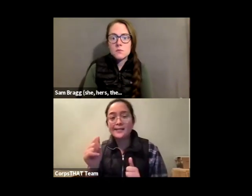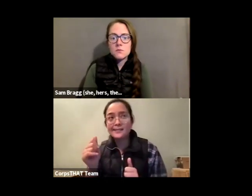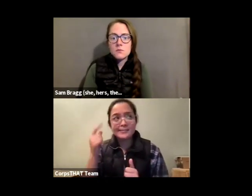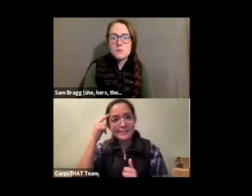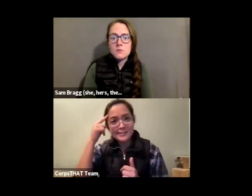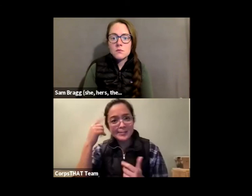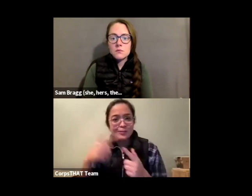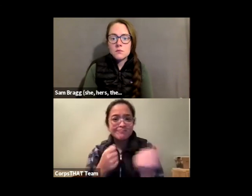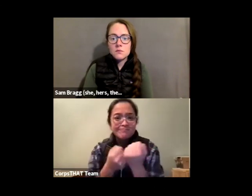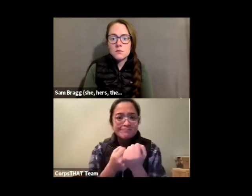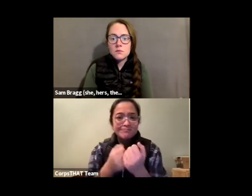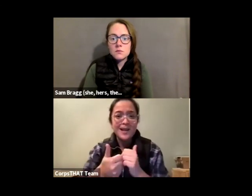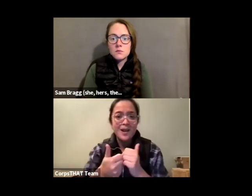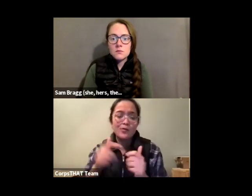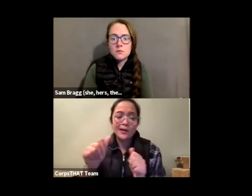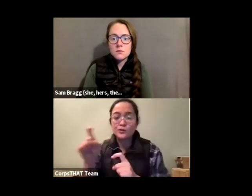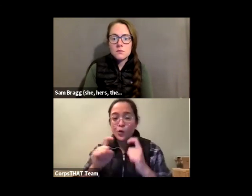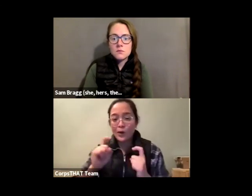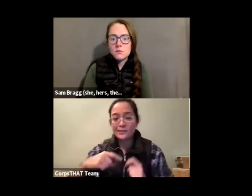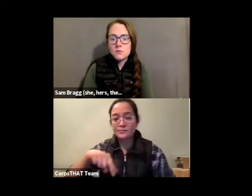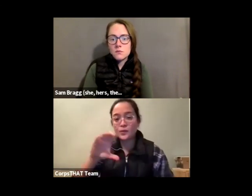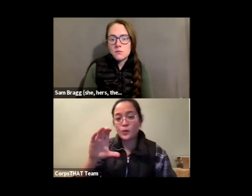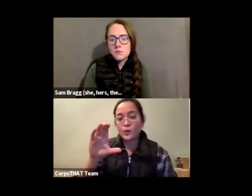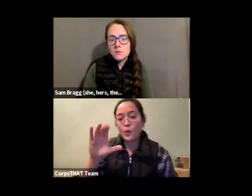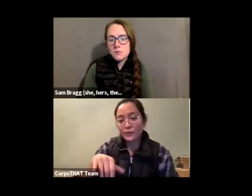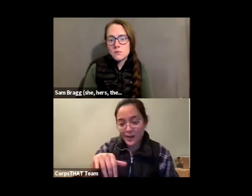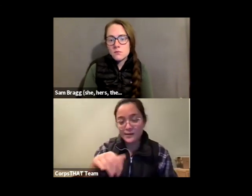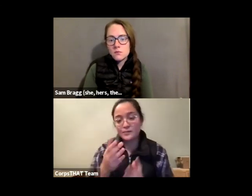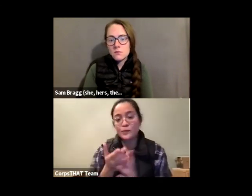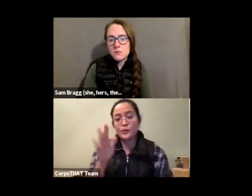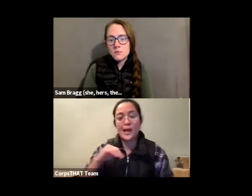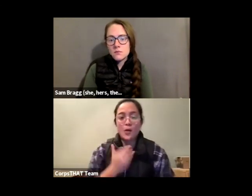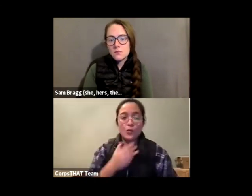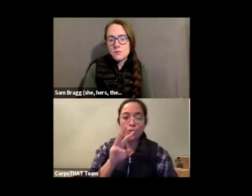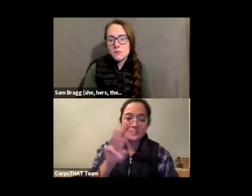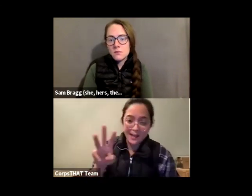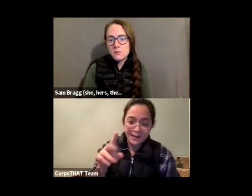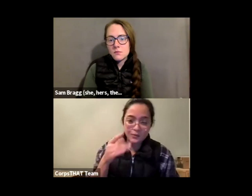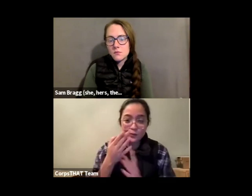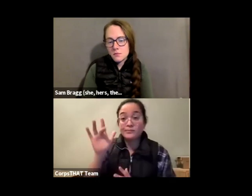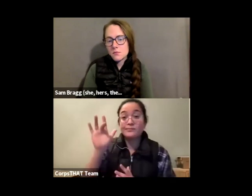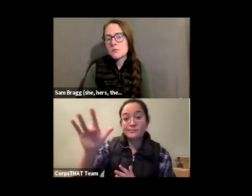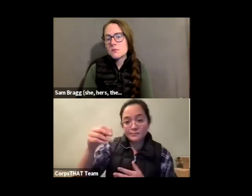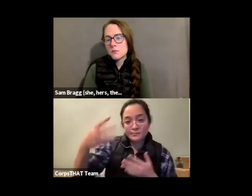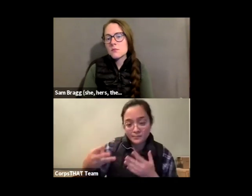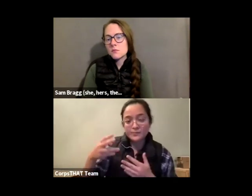and her experience um if you're wondering how you would like to how you can support us you're